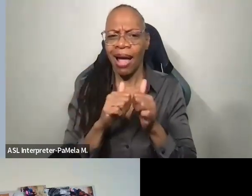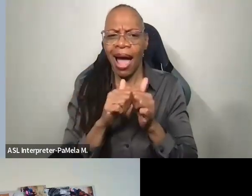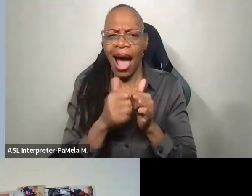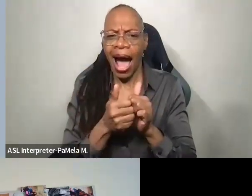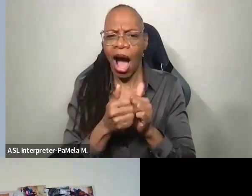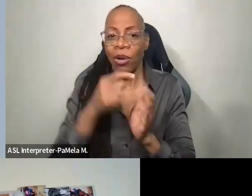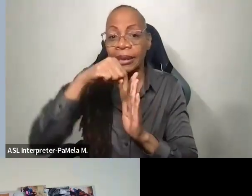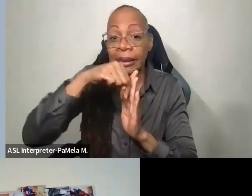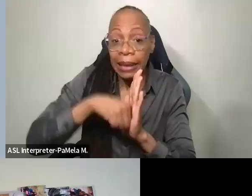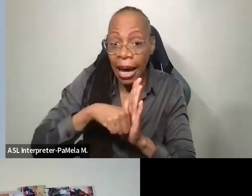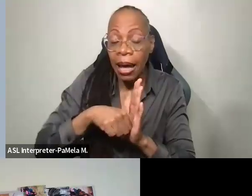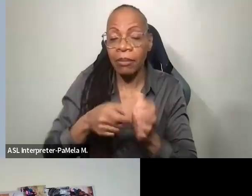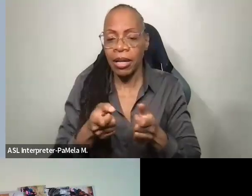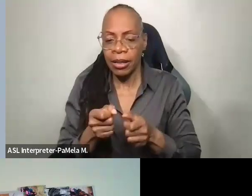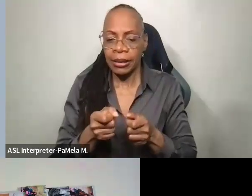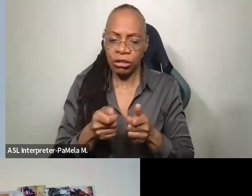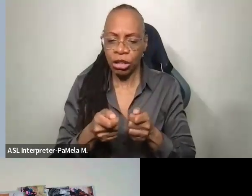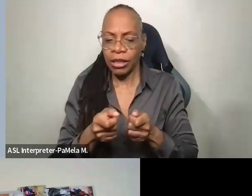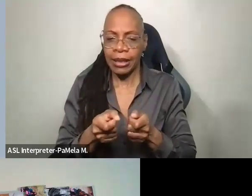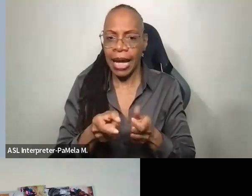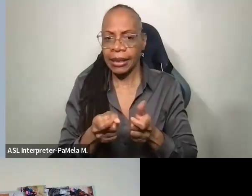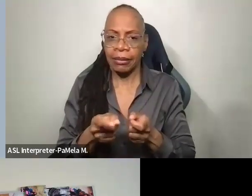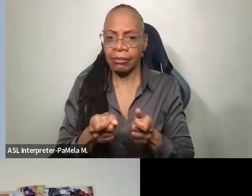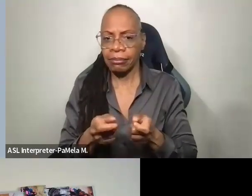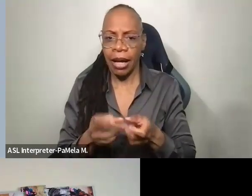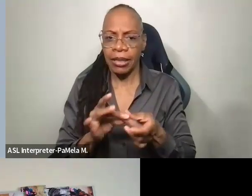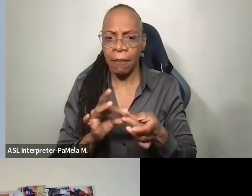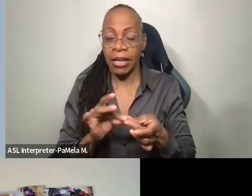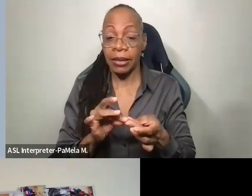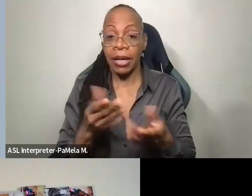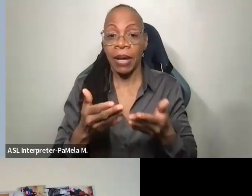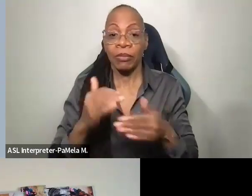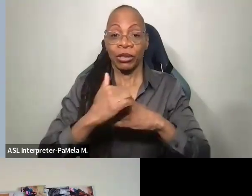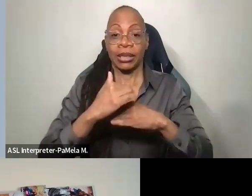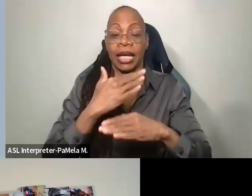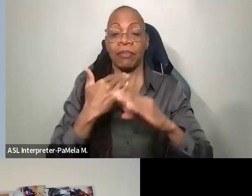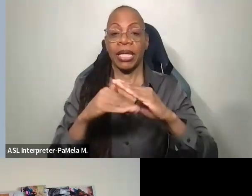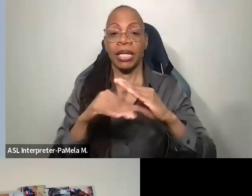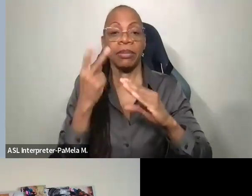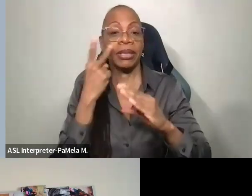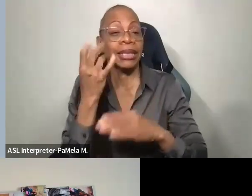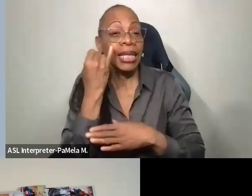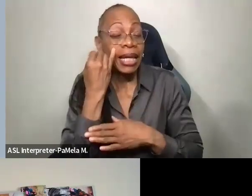and follow up with you if you could send me an email to see whether or not that would count.